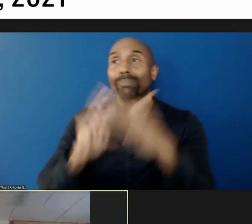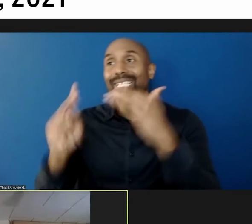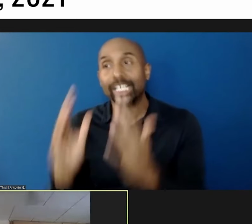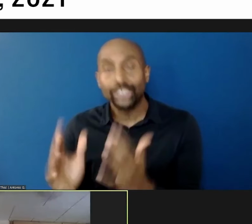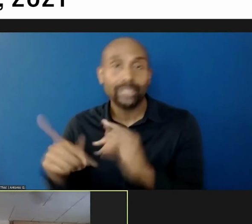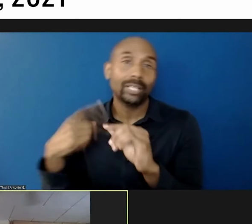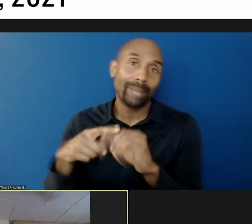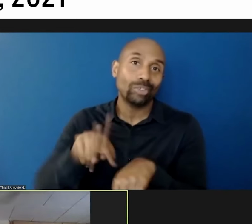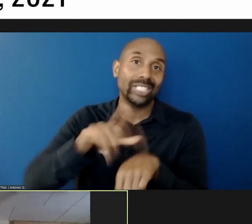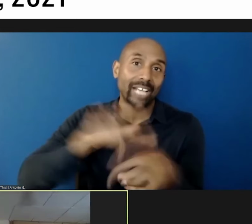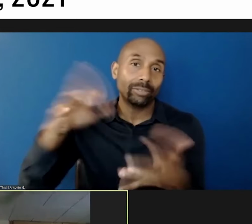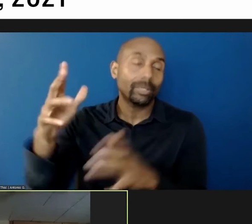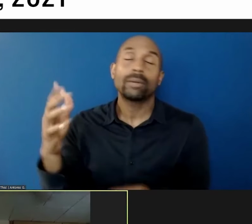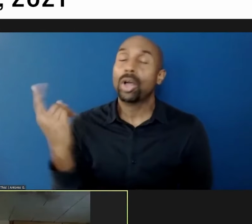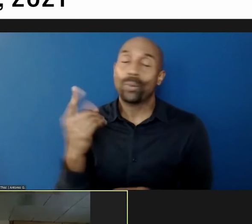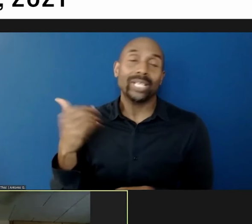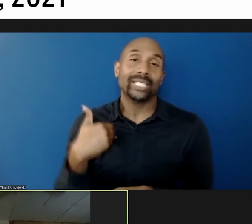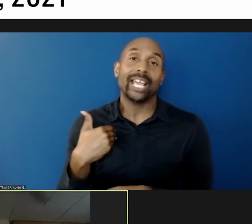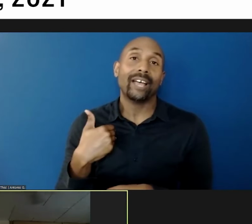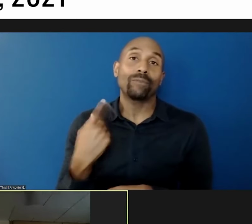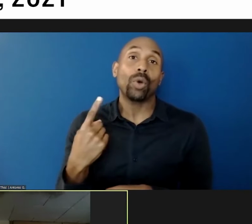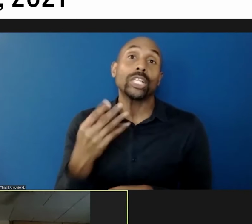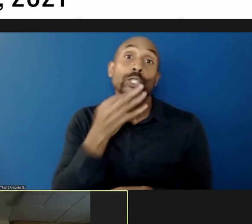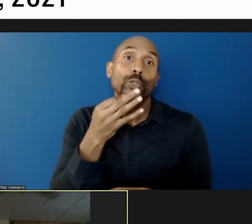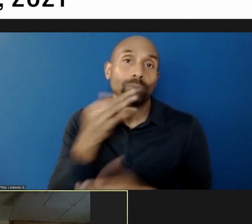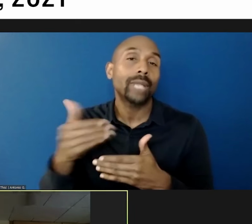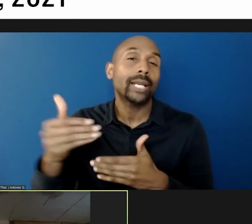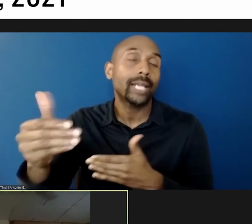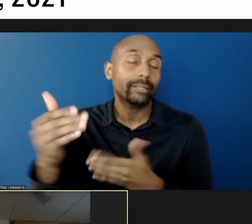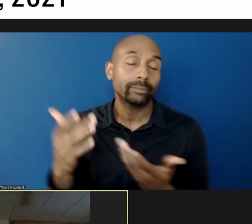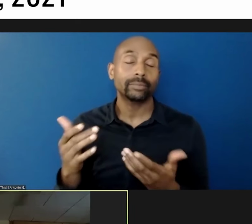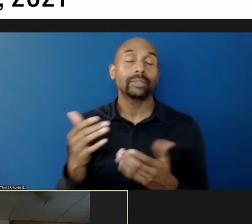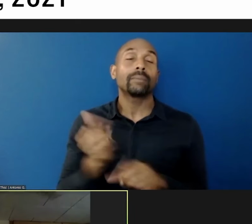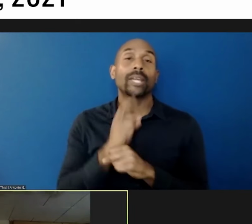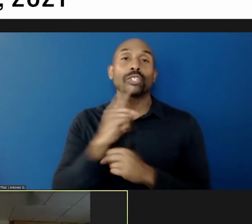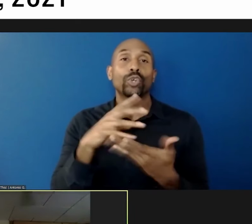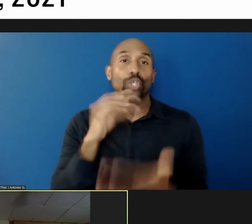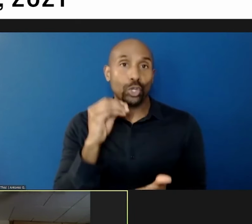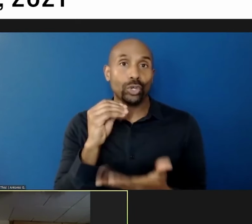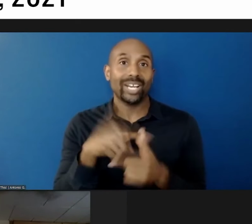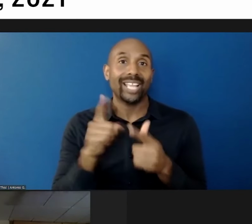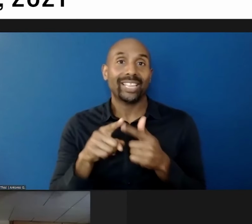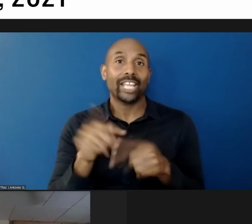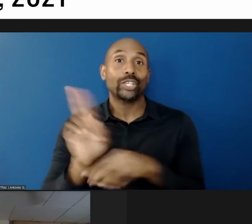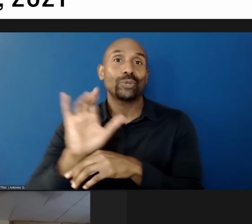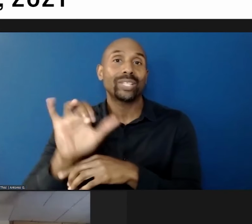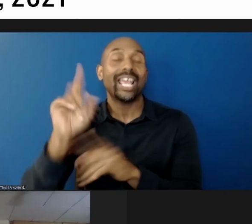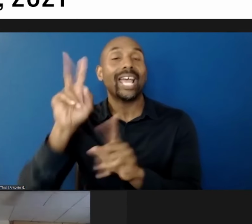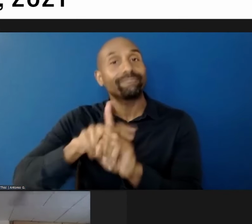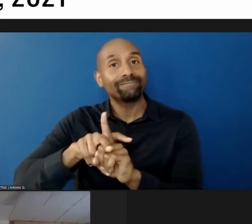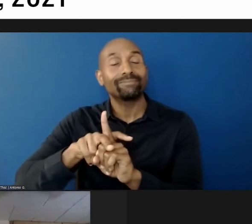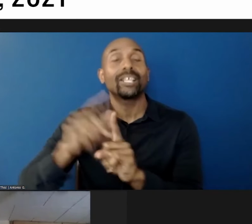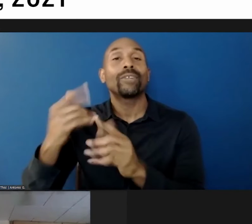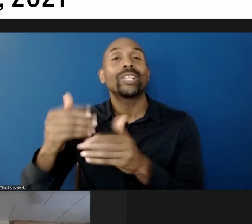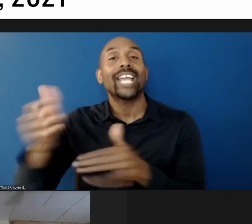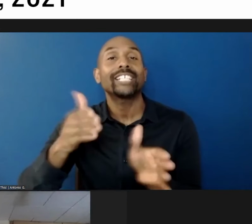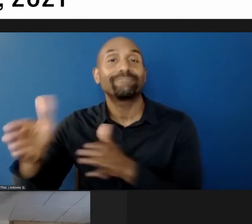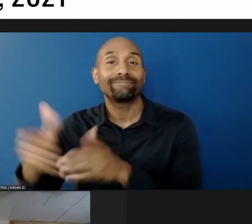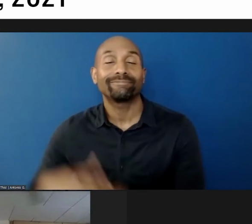be around the corner, so we'll be better prepared. >> PRIYA PENNER: Thank you, Dikko, I really